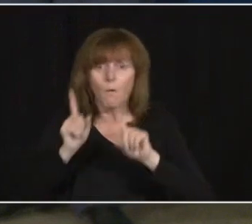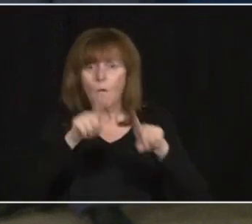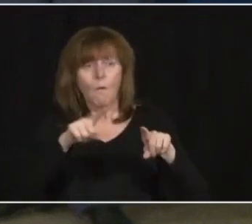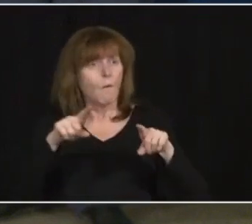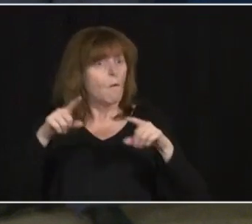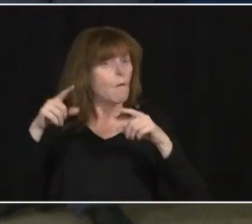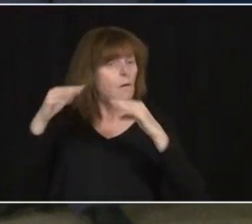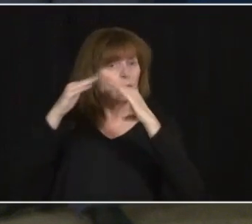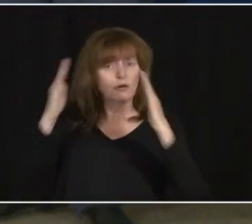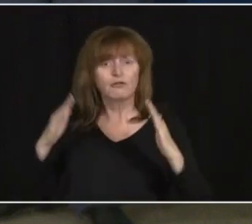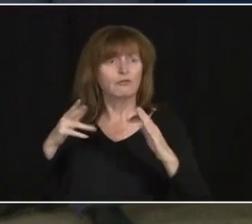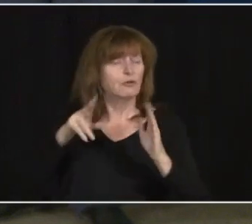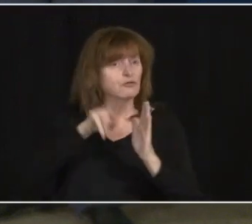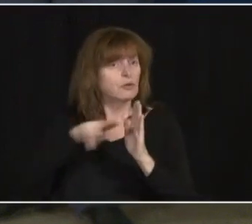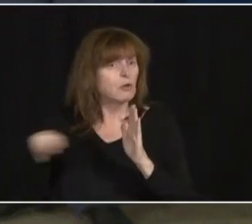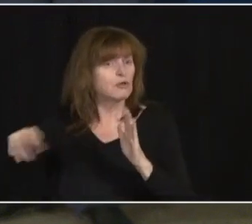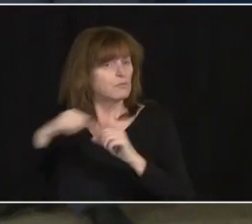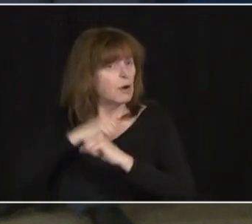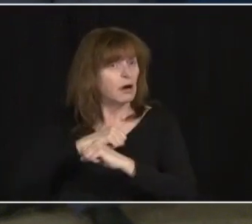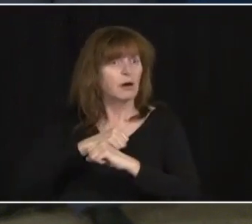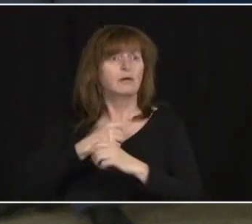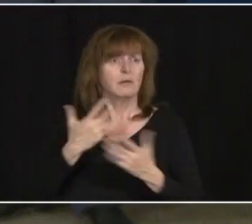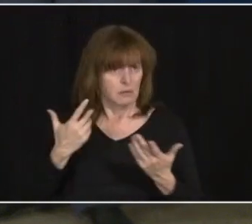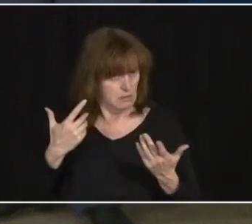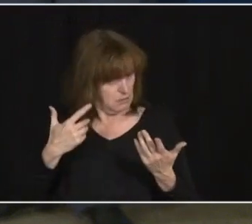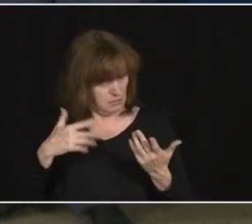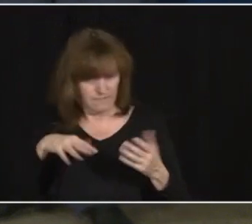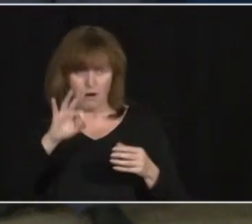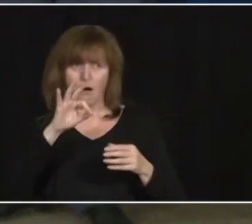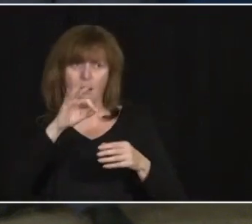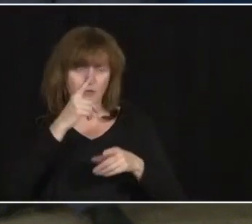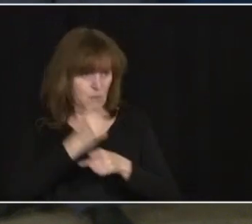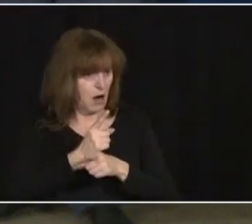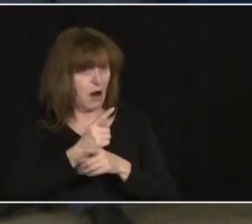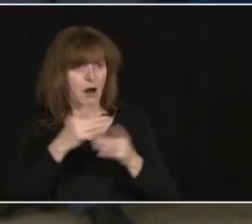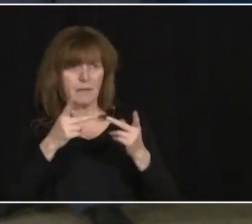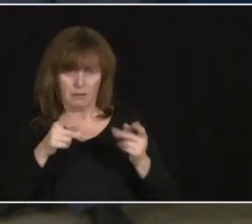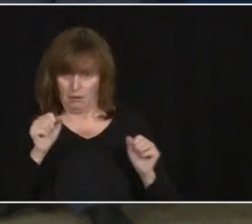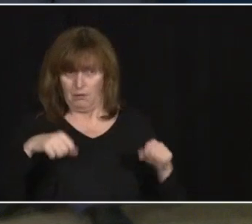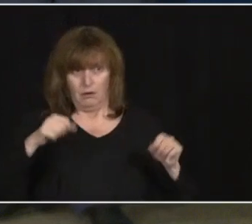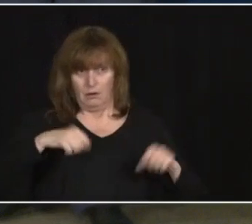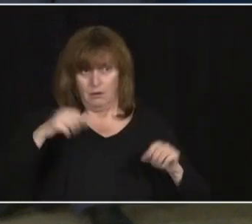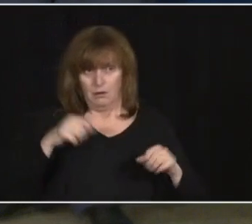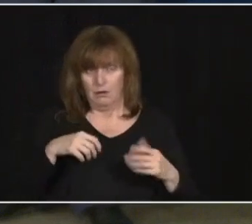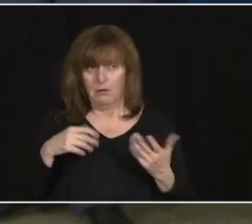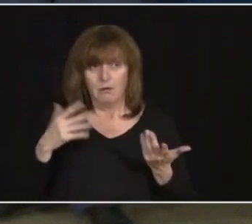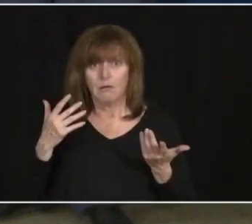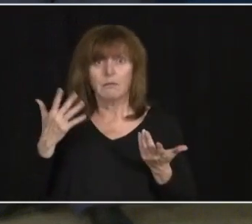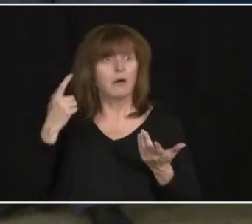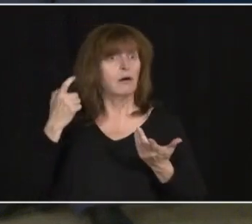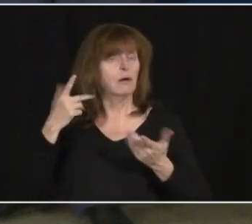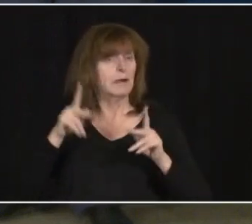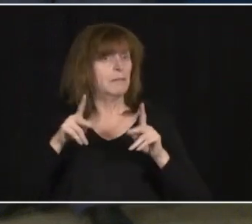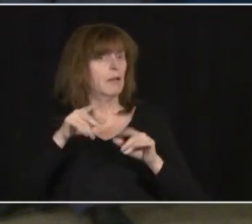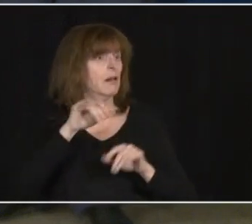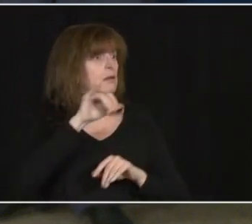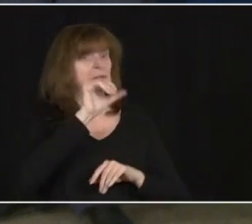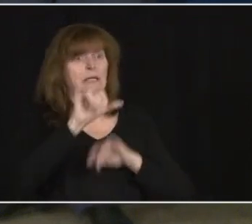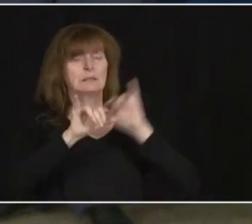So we want to make sure that they have an appropriate place to be housed. Because, also, as people are staying at home and doing the self-isolation